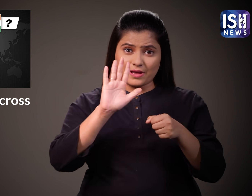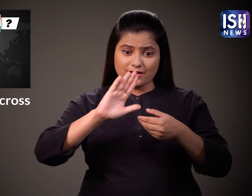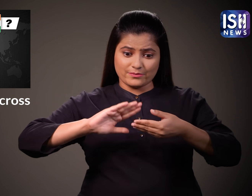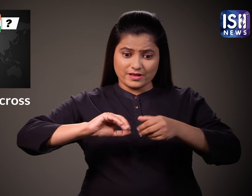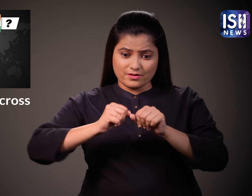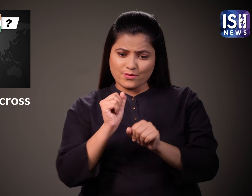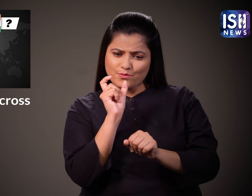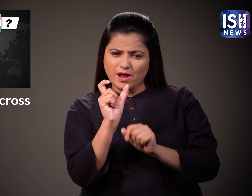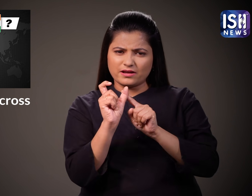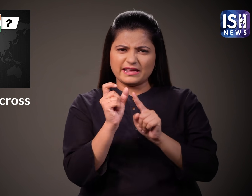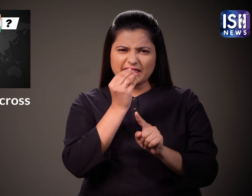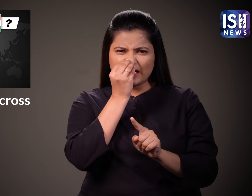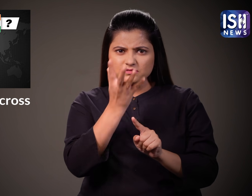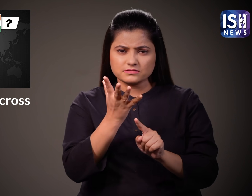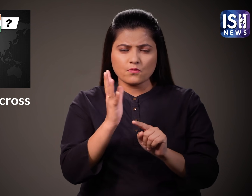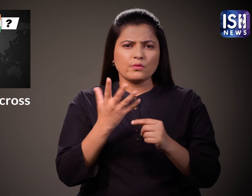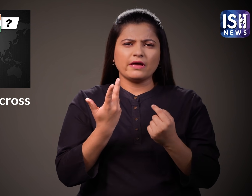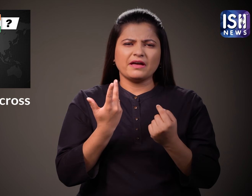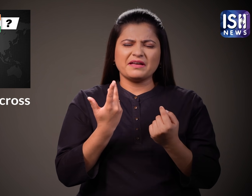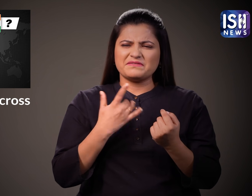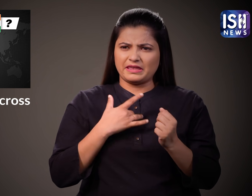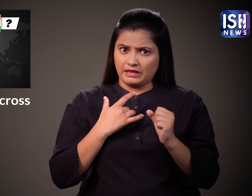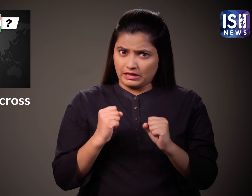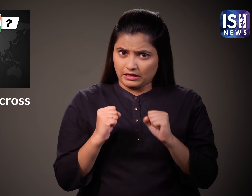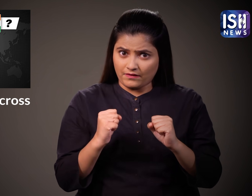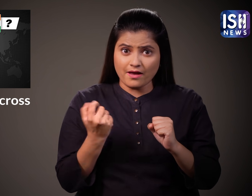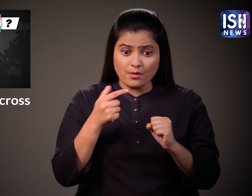Is divorce normal or is it considered a big deal?